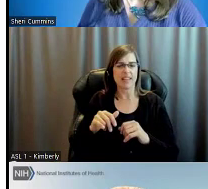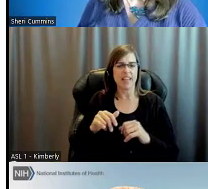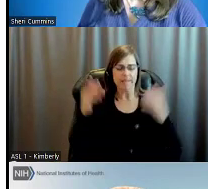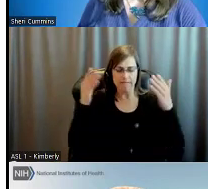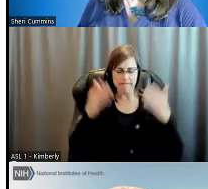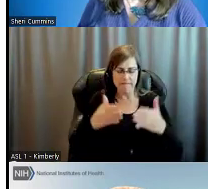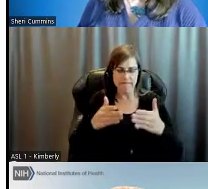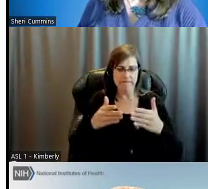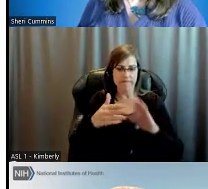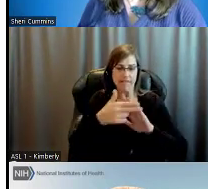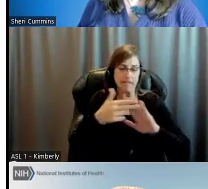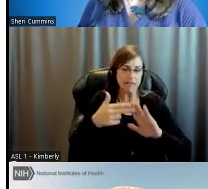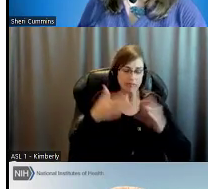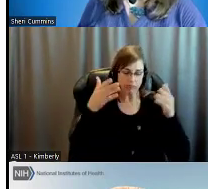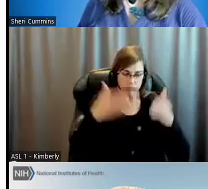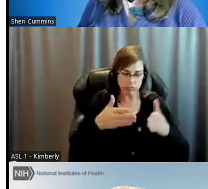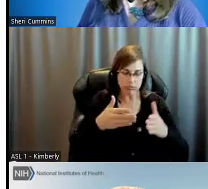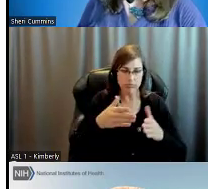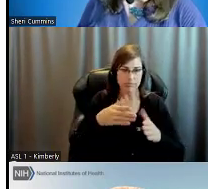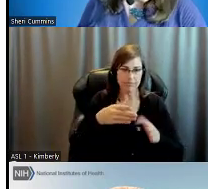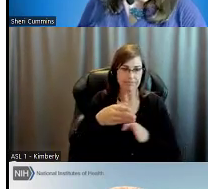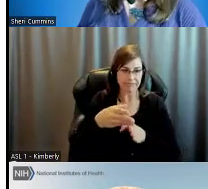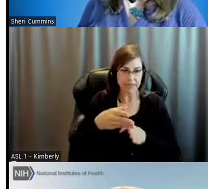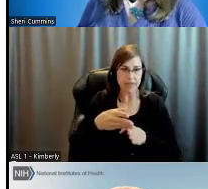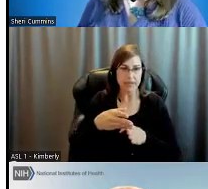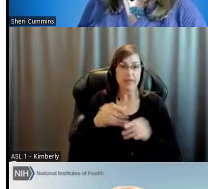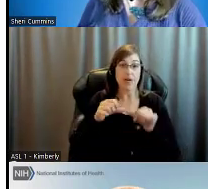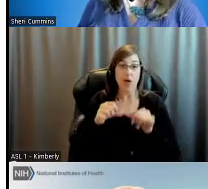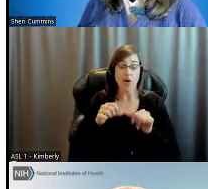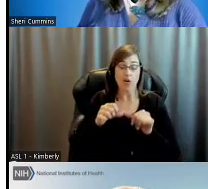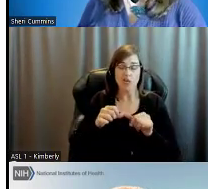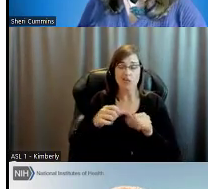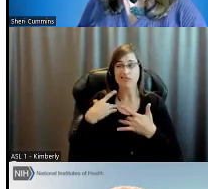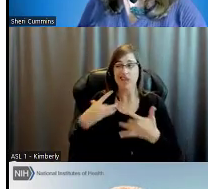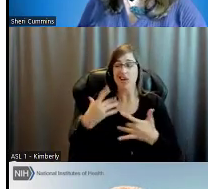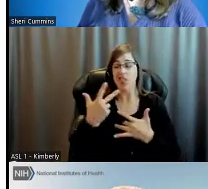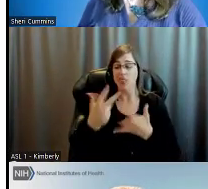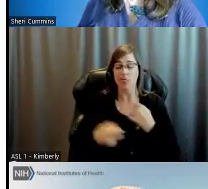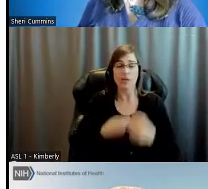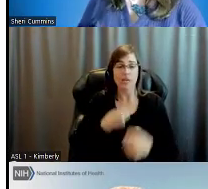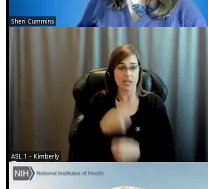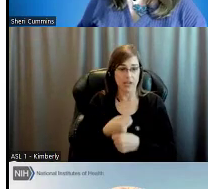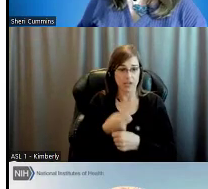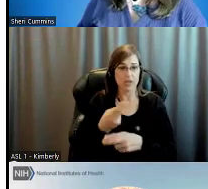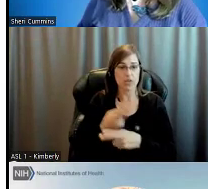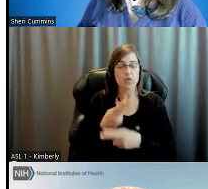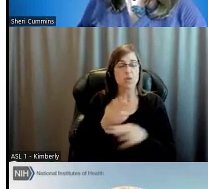So they, again, are ongoing, typically up 3 years. They use our standard receipt dates.